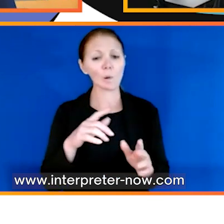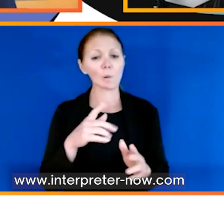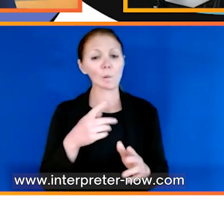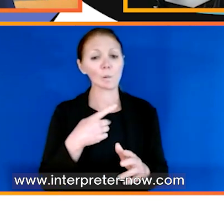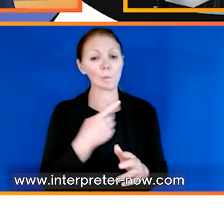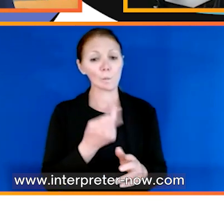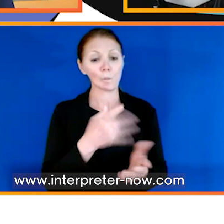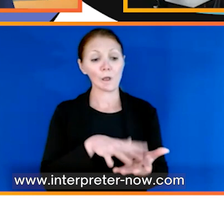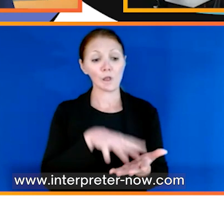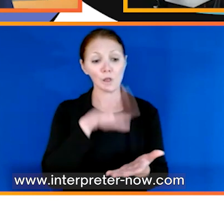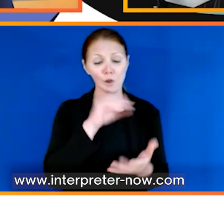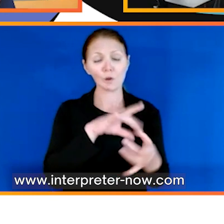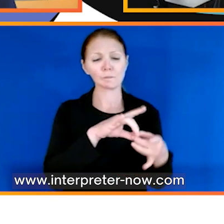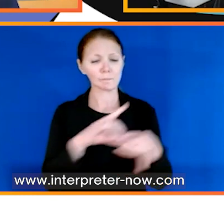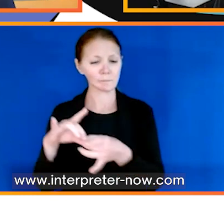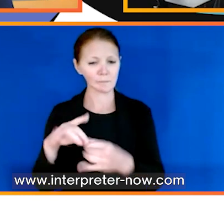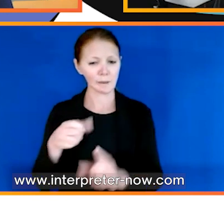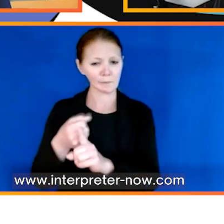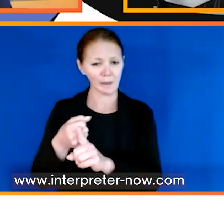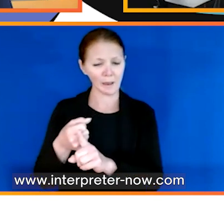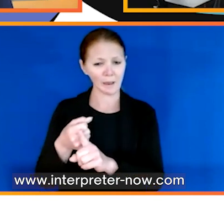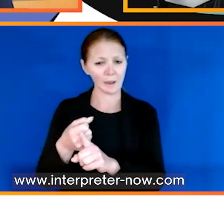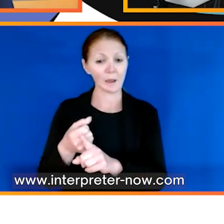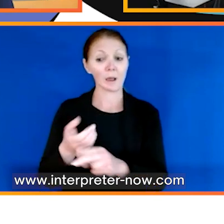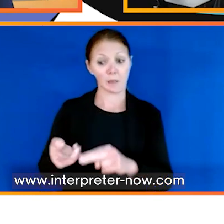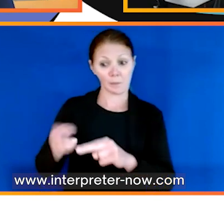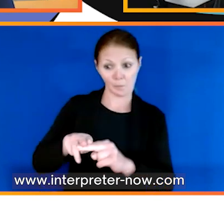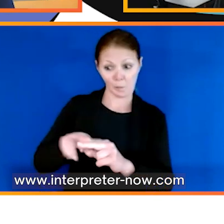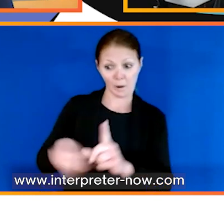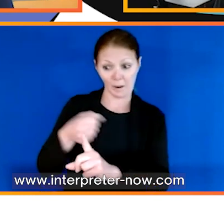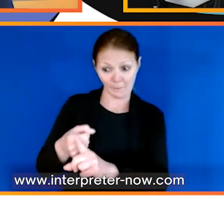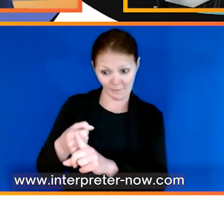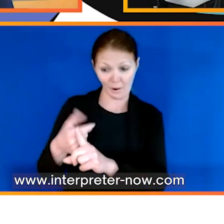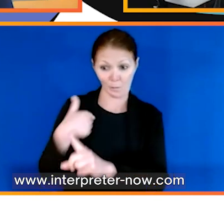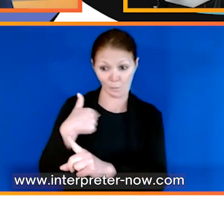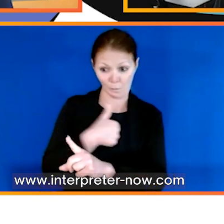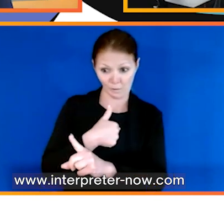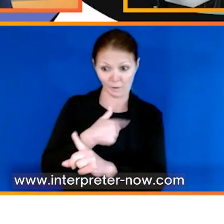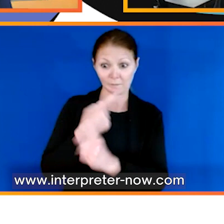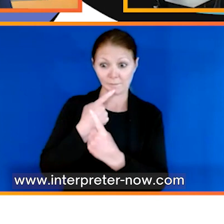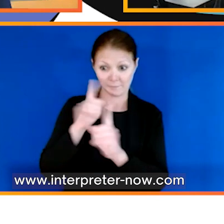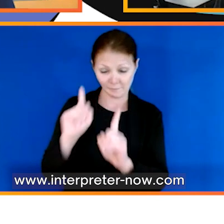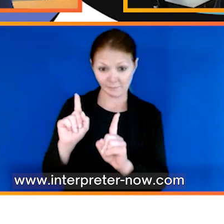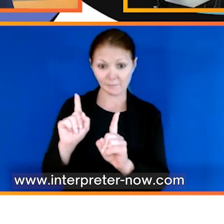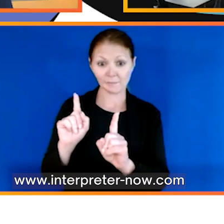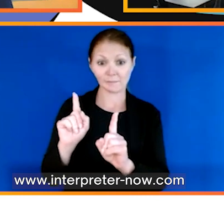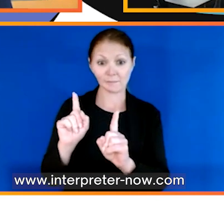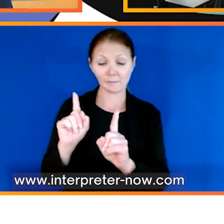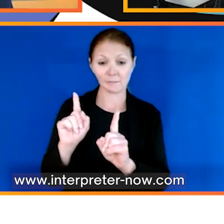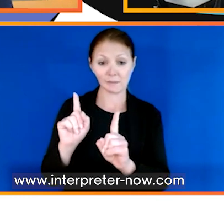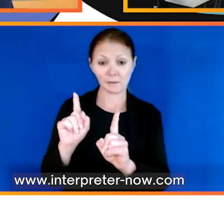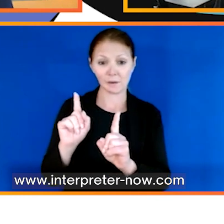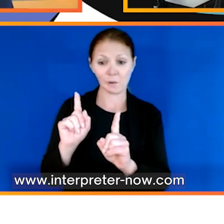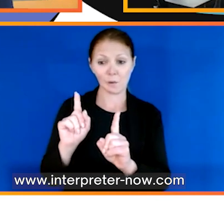we have made is in organizations where we've been able to affect change across different